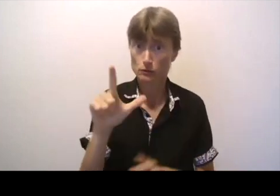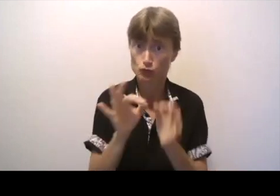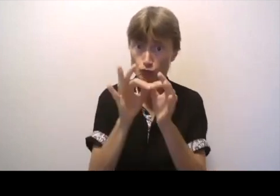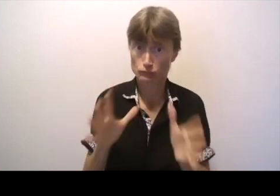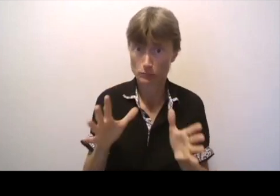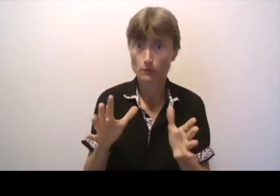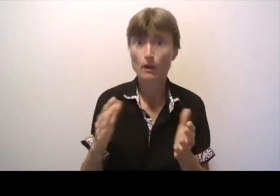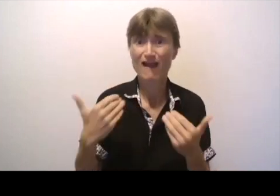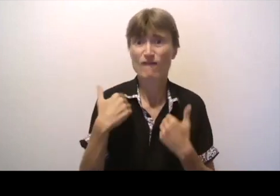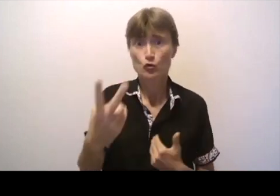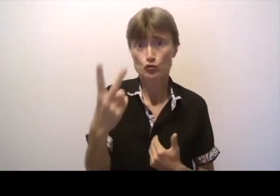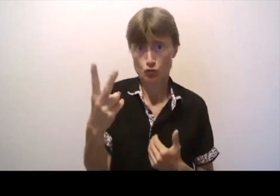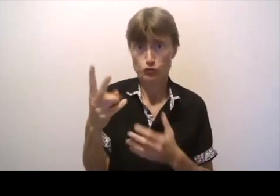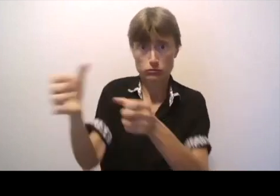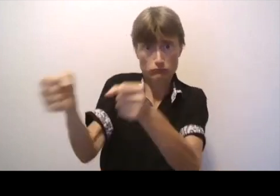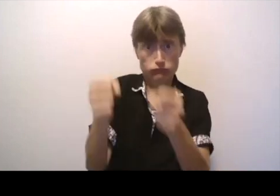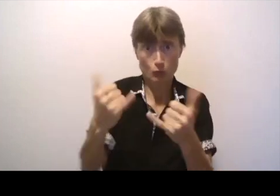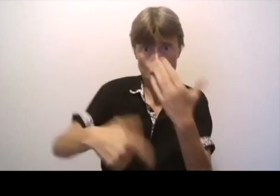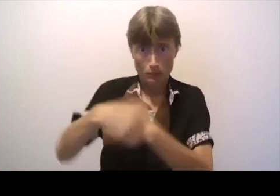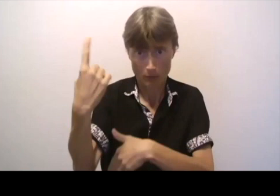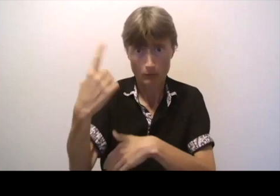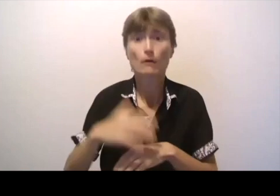we recommend that you pin the asl interpreter